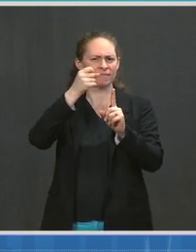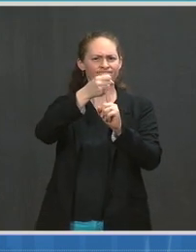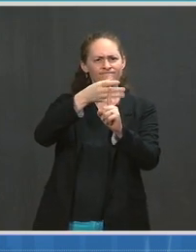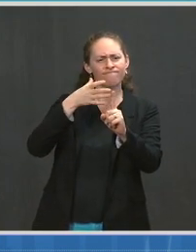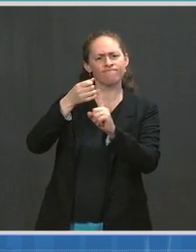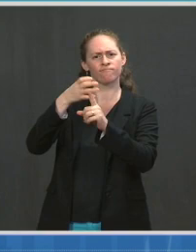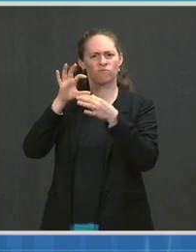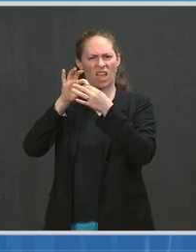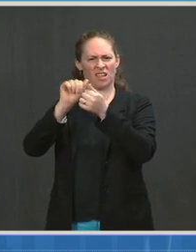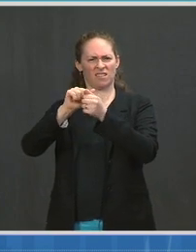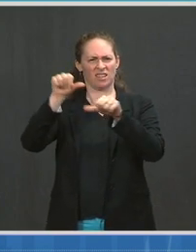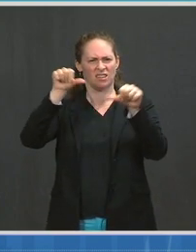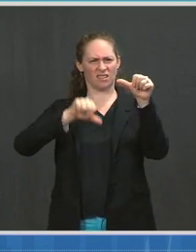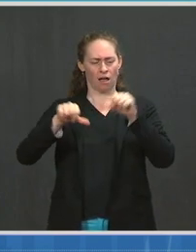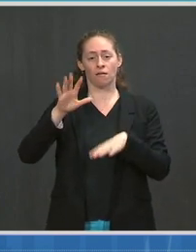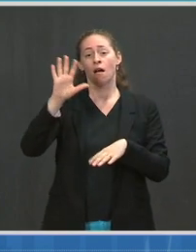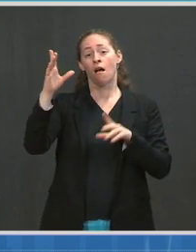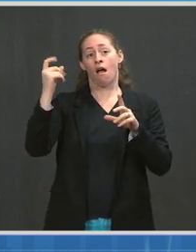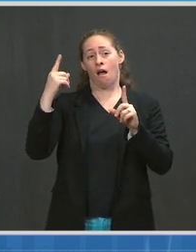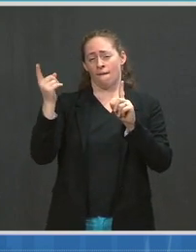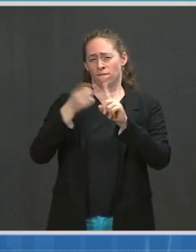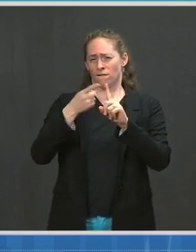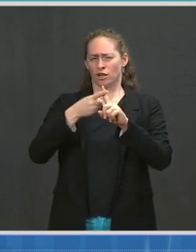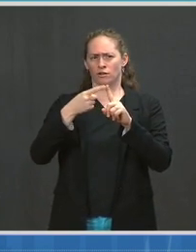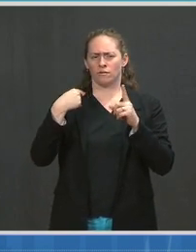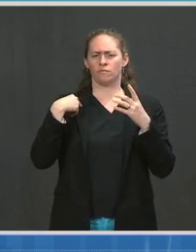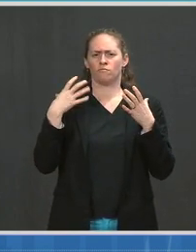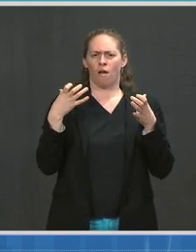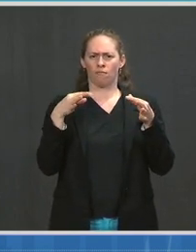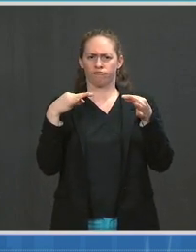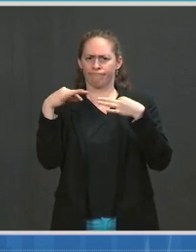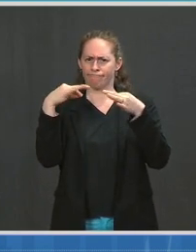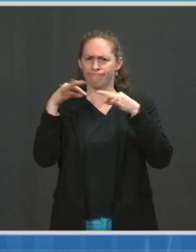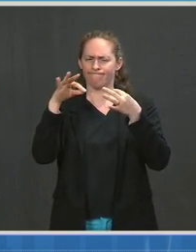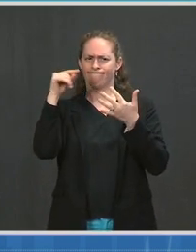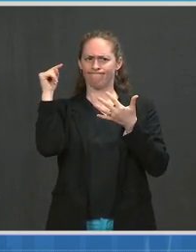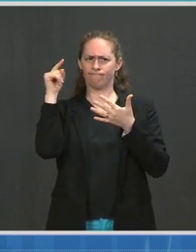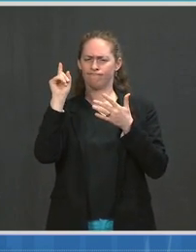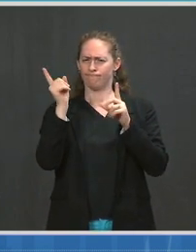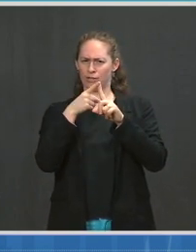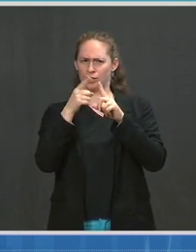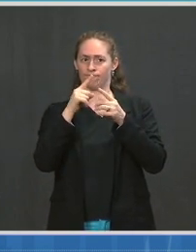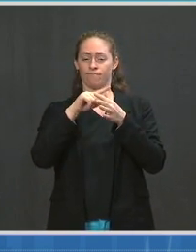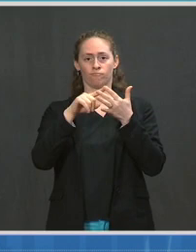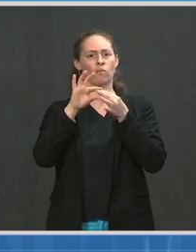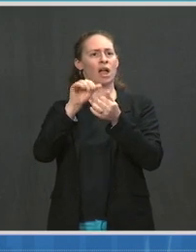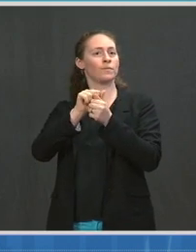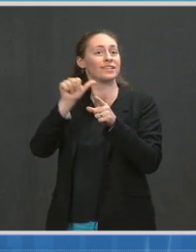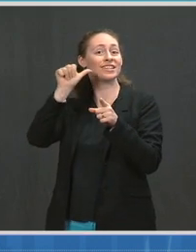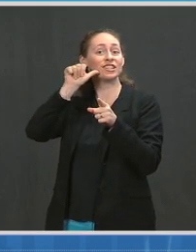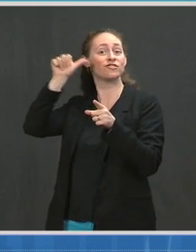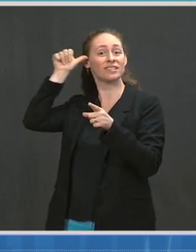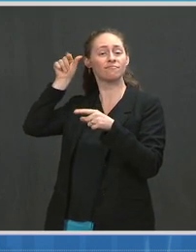the president announced yesterday. 200 million shots by his hundredth day in office.